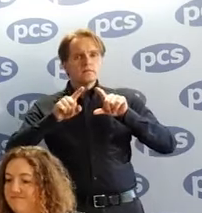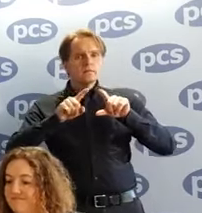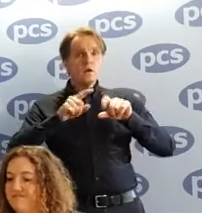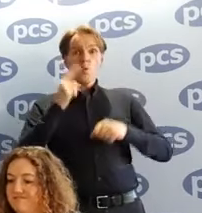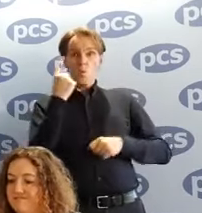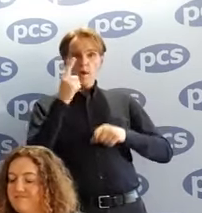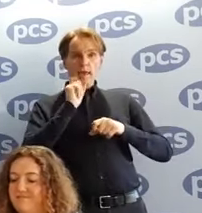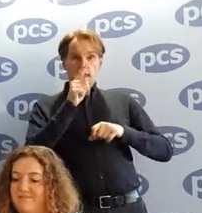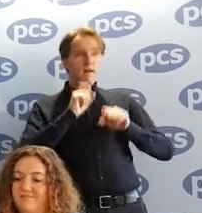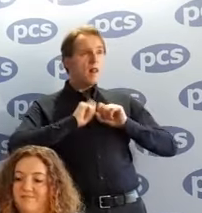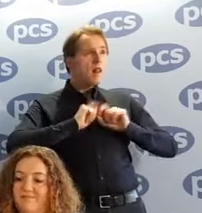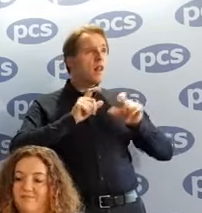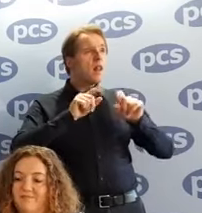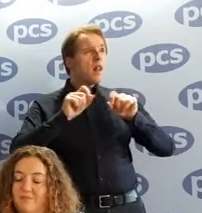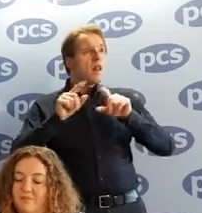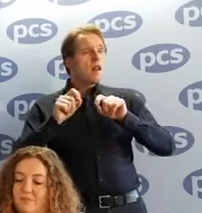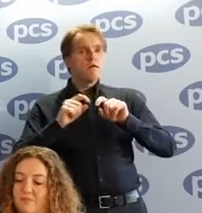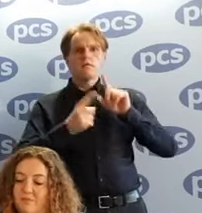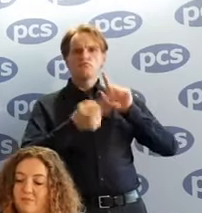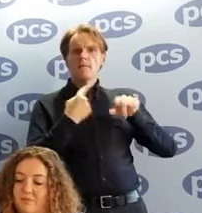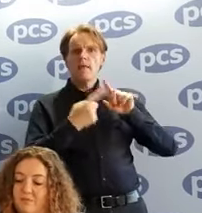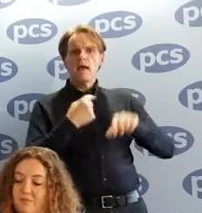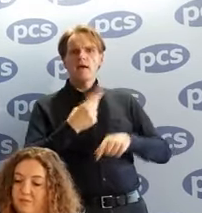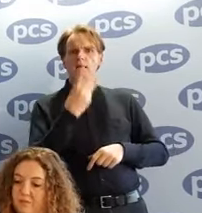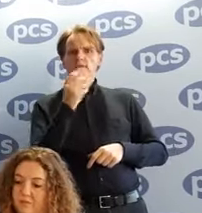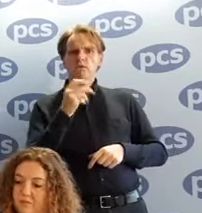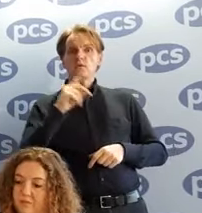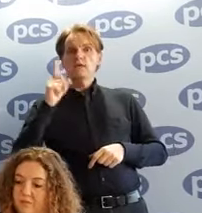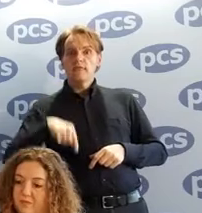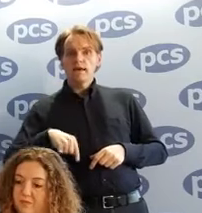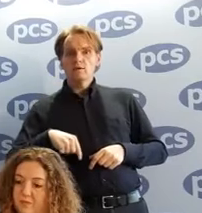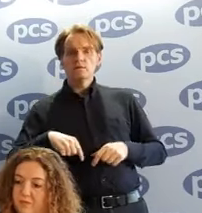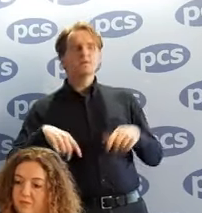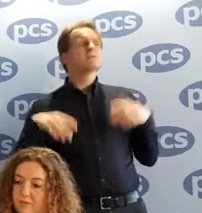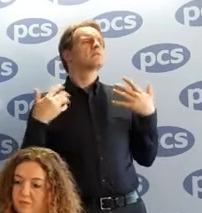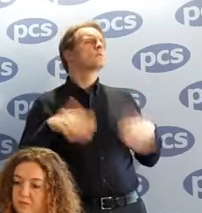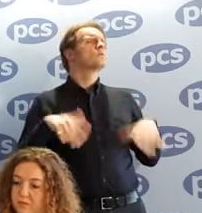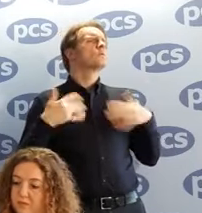email, and members give us, over two and a half thousand of them, told us that they